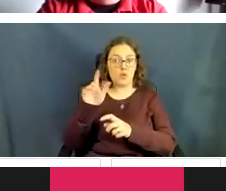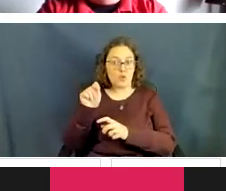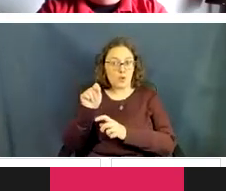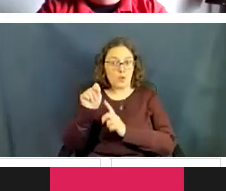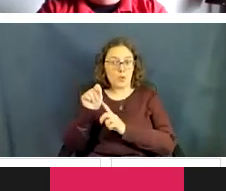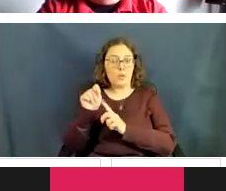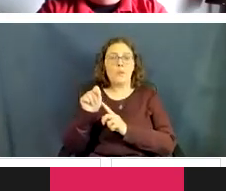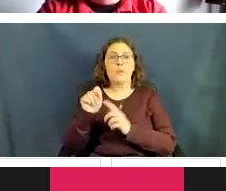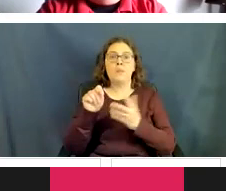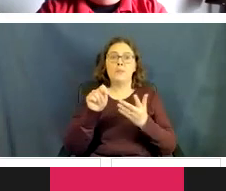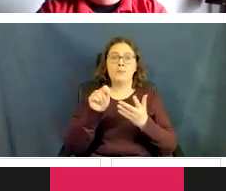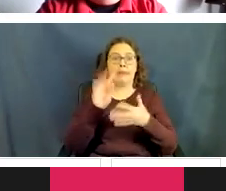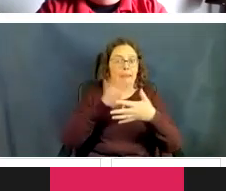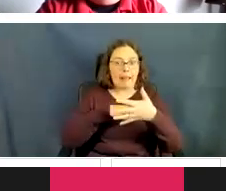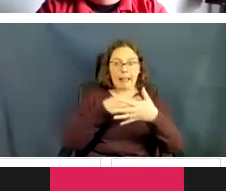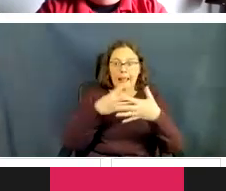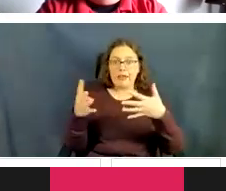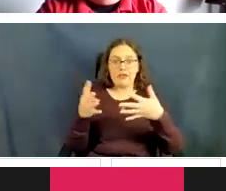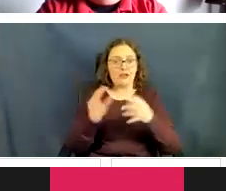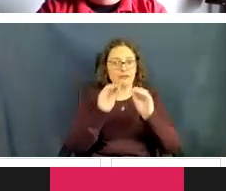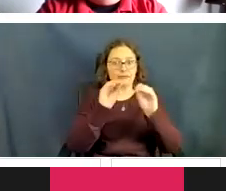work. Great. We found out what the problem was.